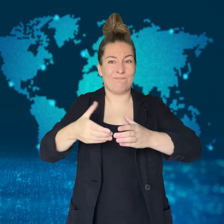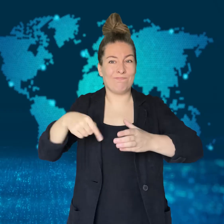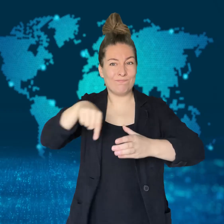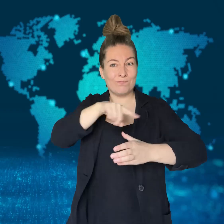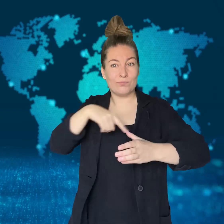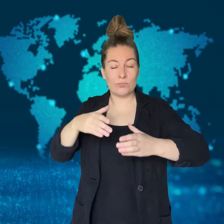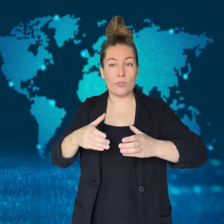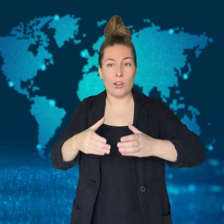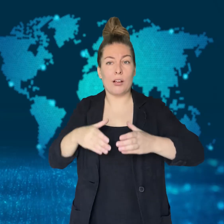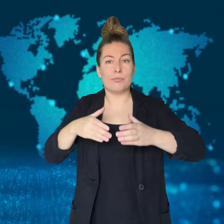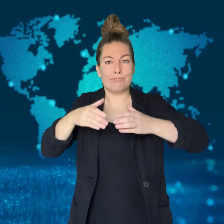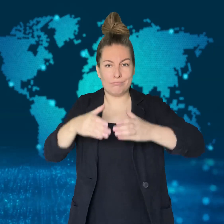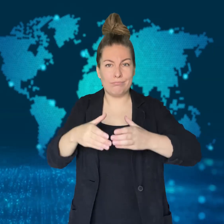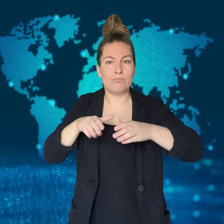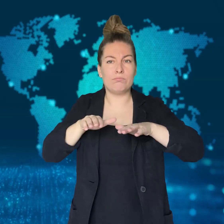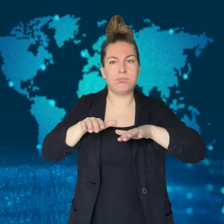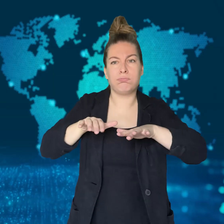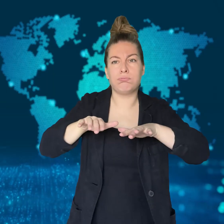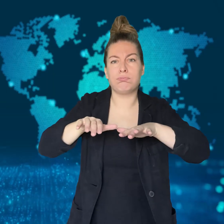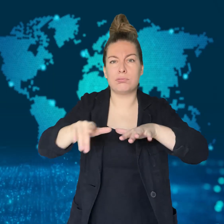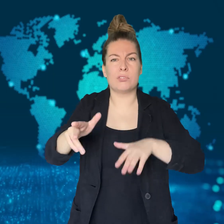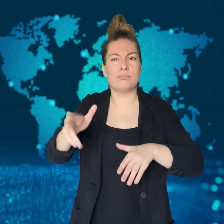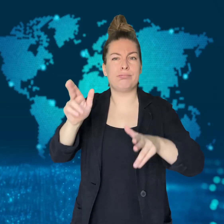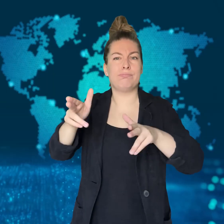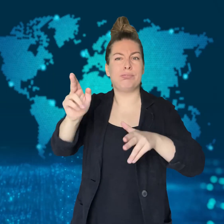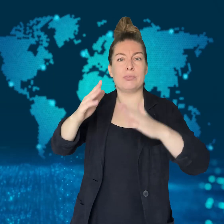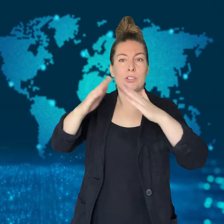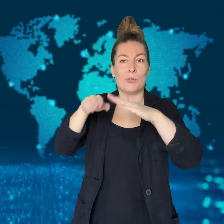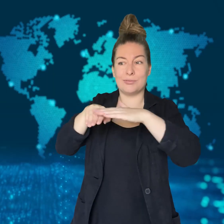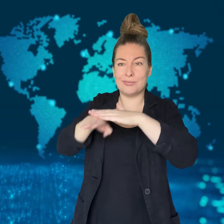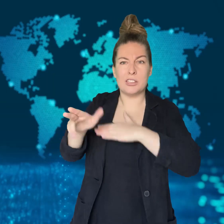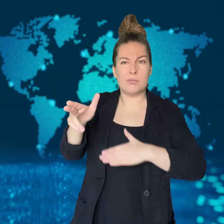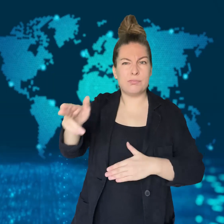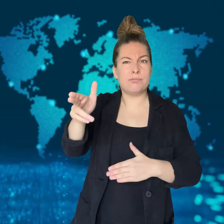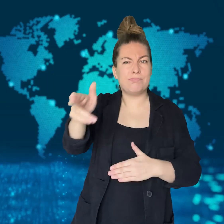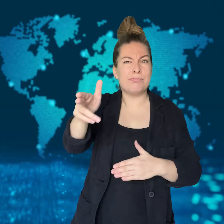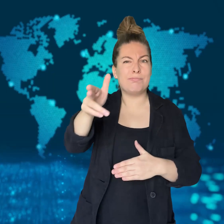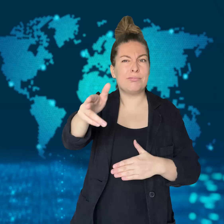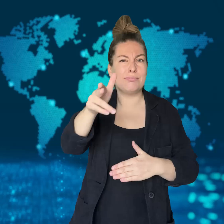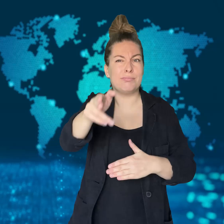many of them killed by bullets